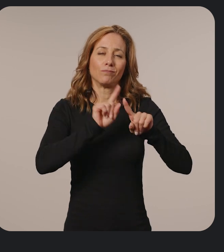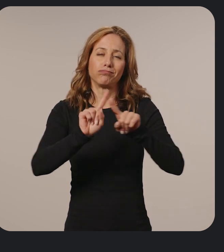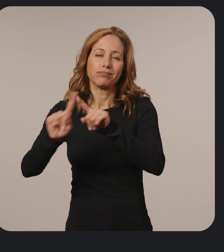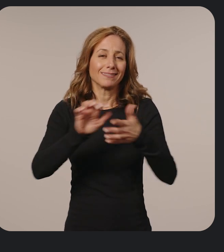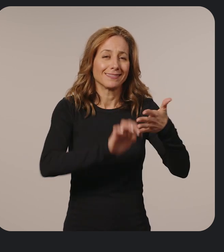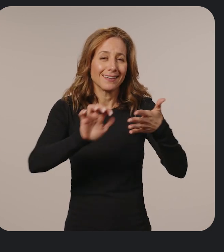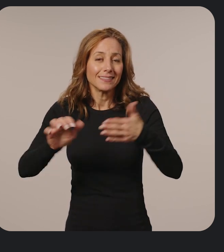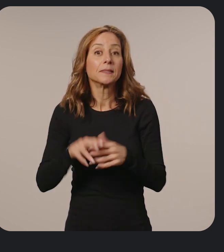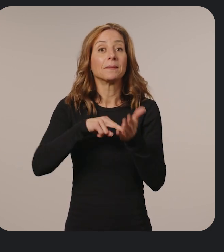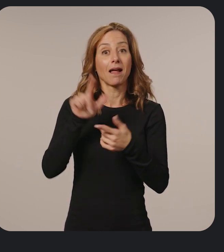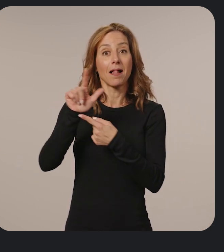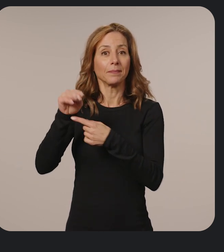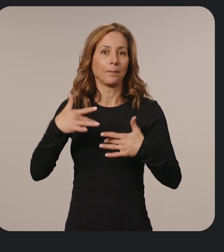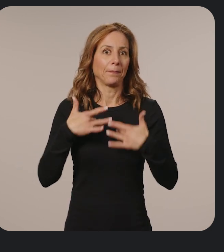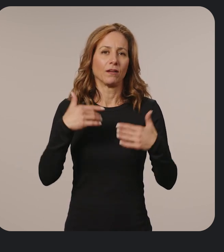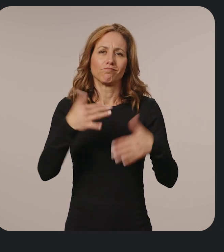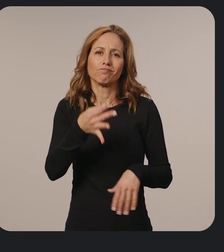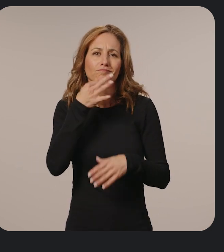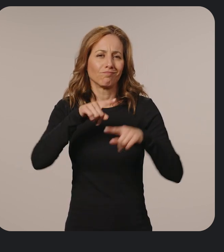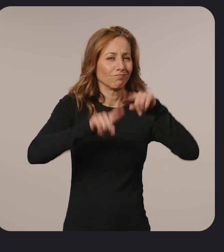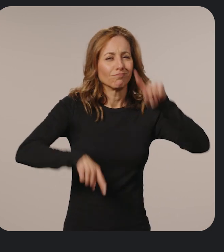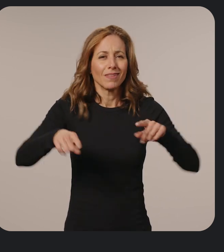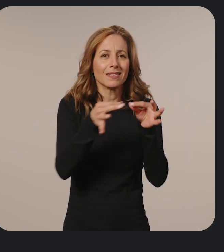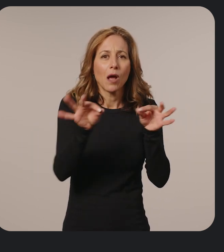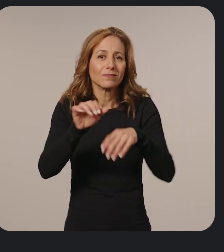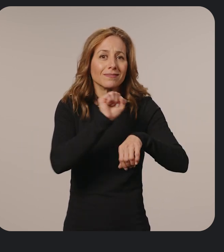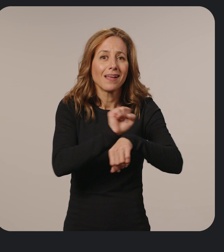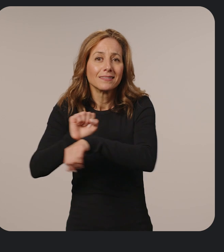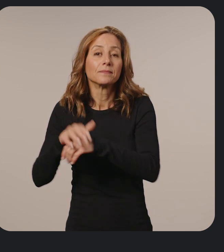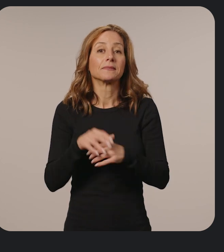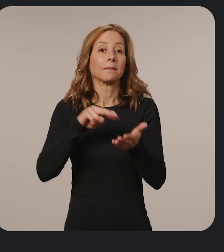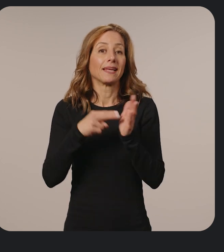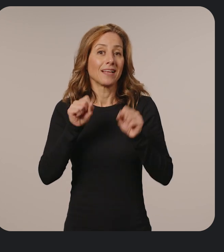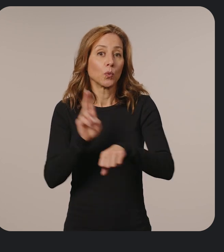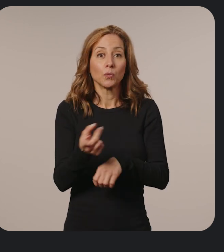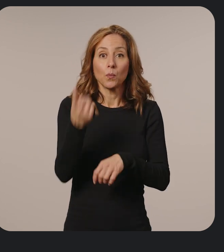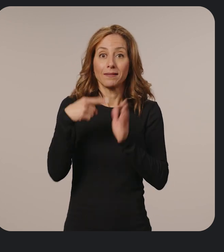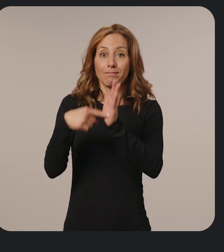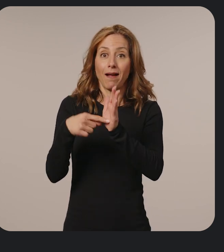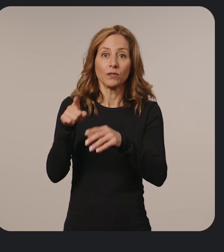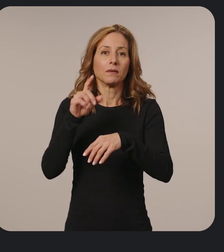which means that LLMs tend to be good at a wide variety of language tasks. So one single model can power lots of different language